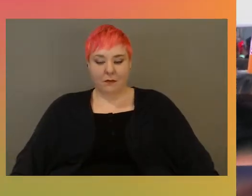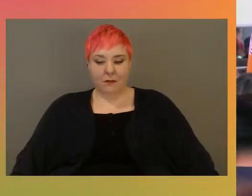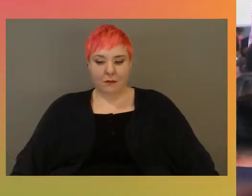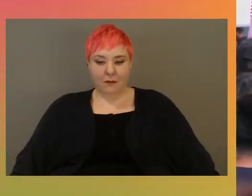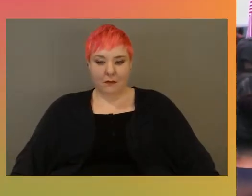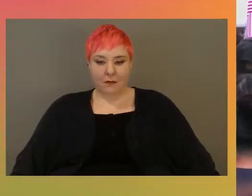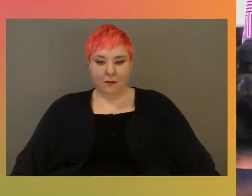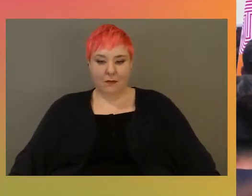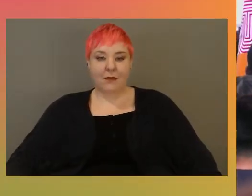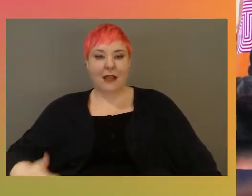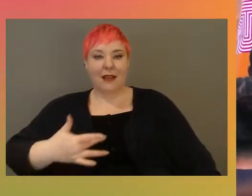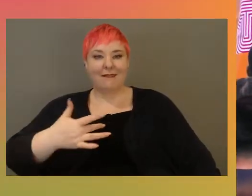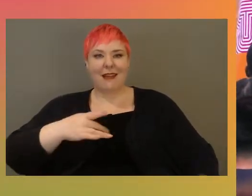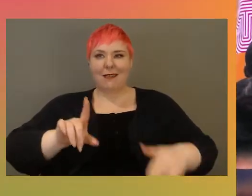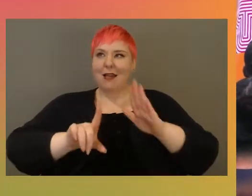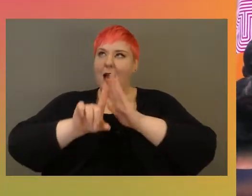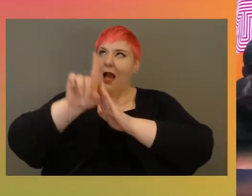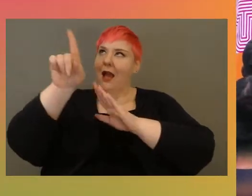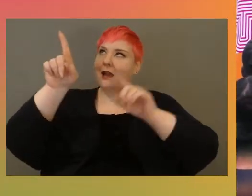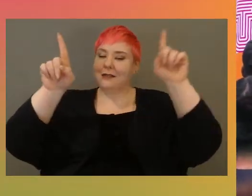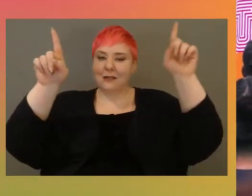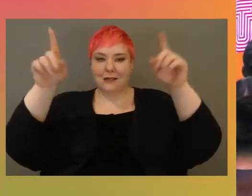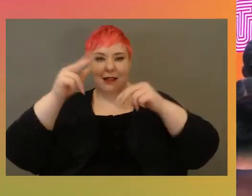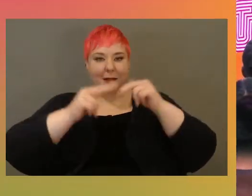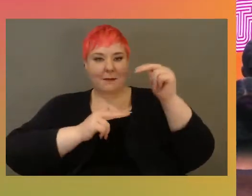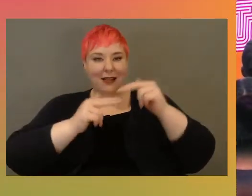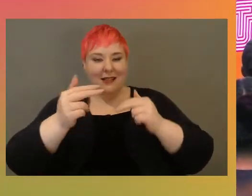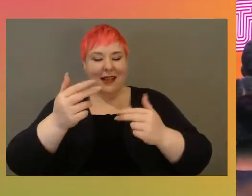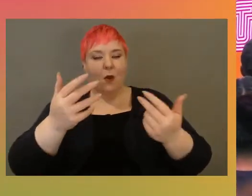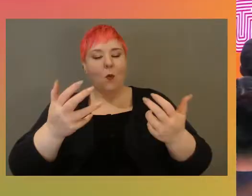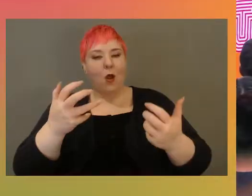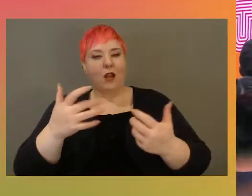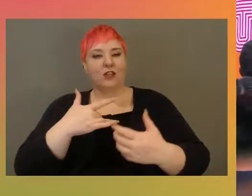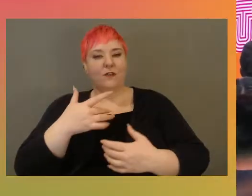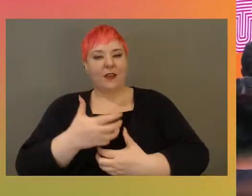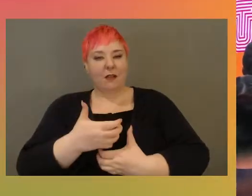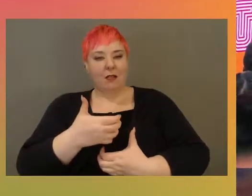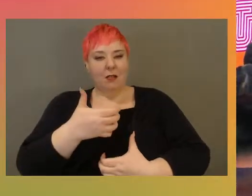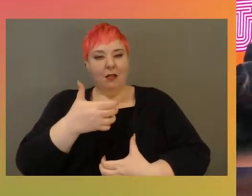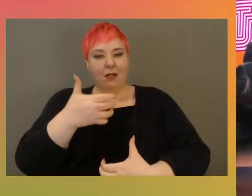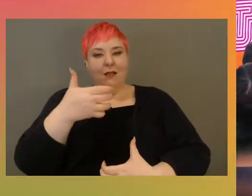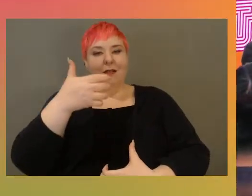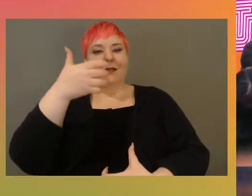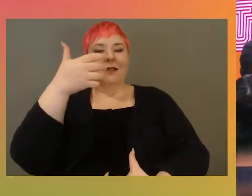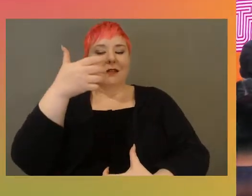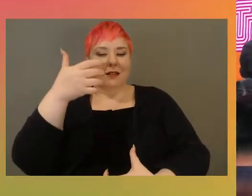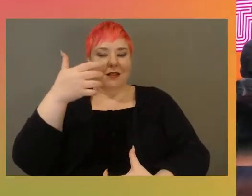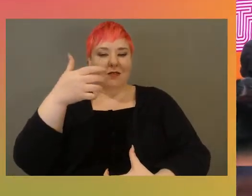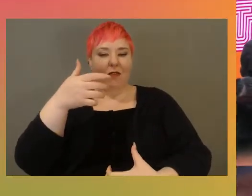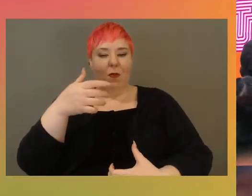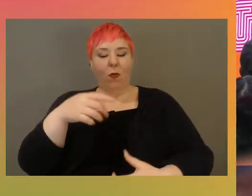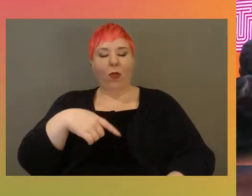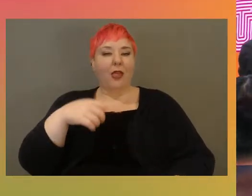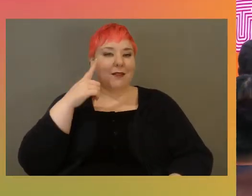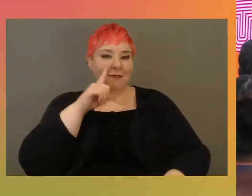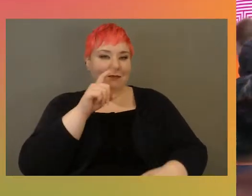TADASANA. ARMS DOWN BY THE SIDE. FEEL THE